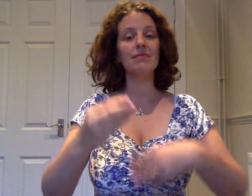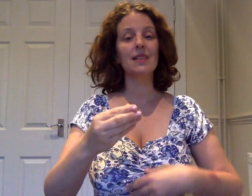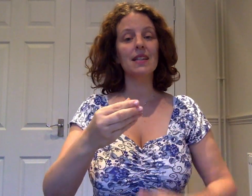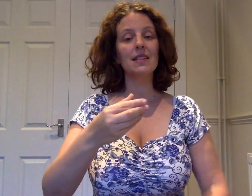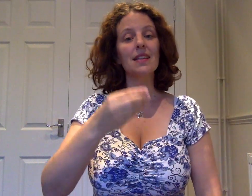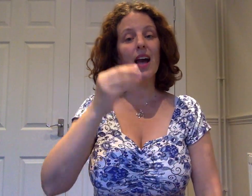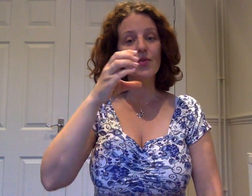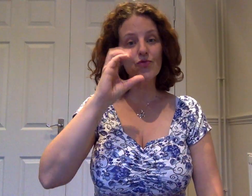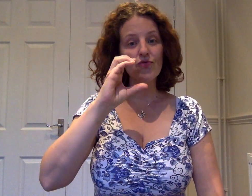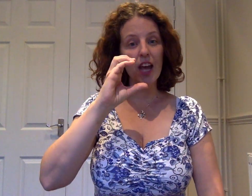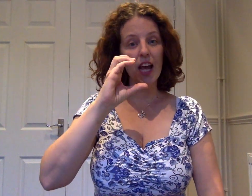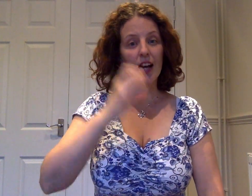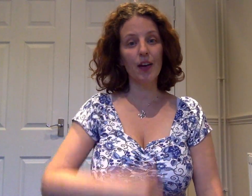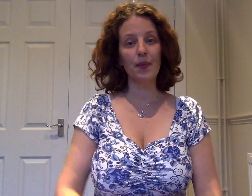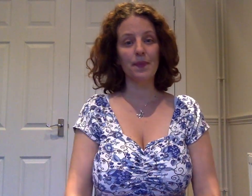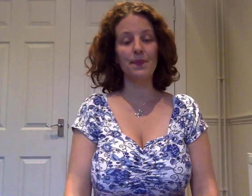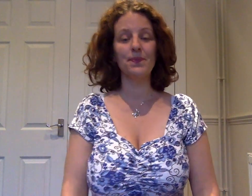Topic "drink"